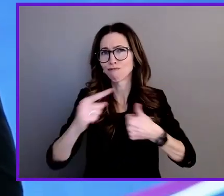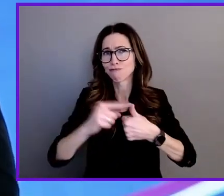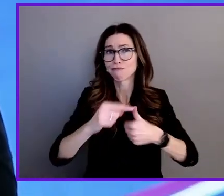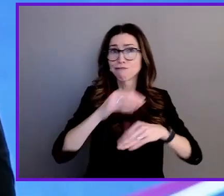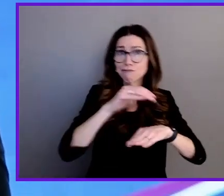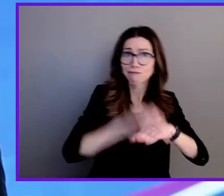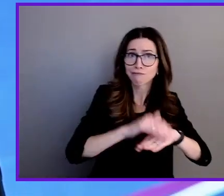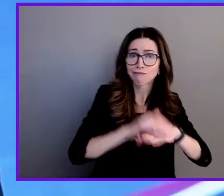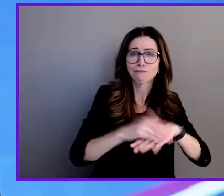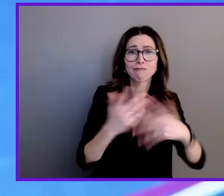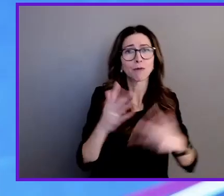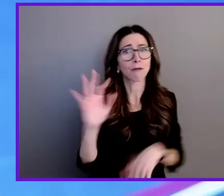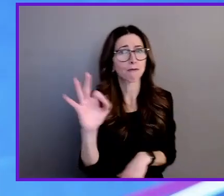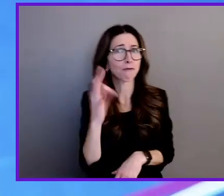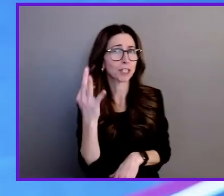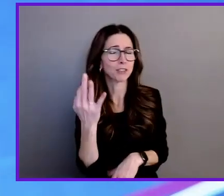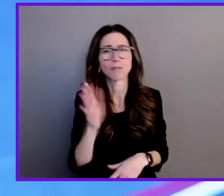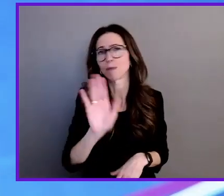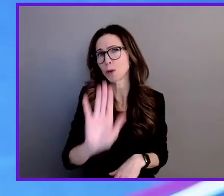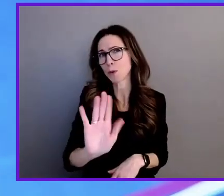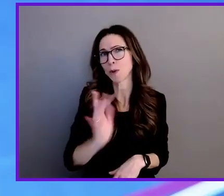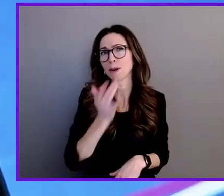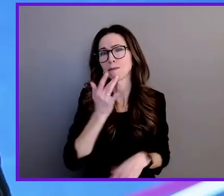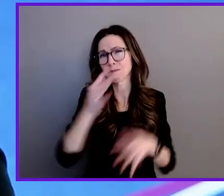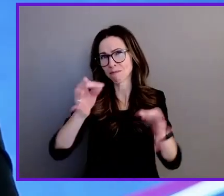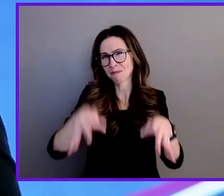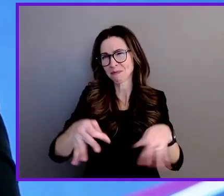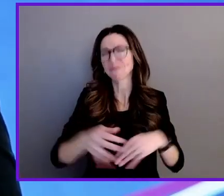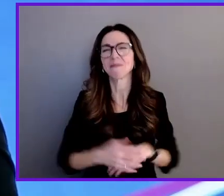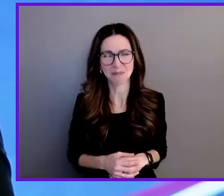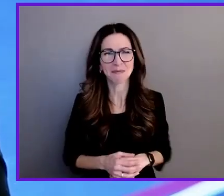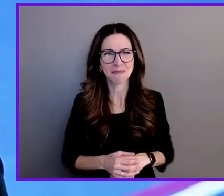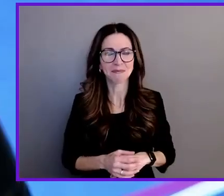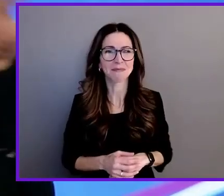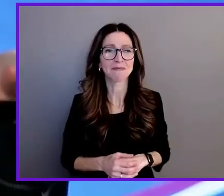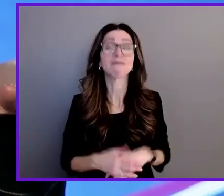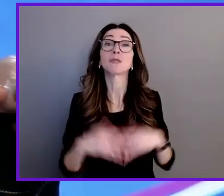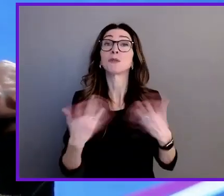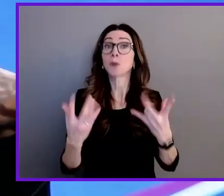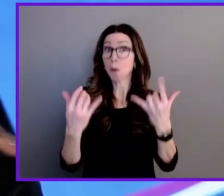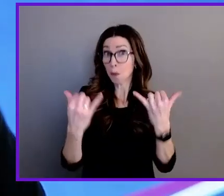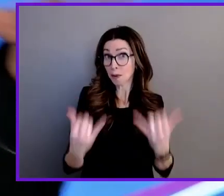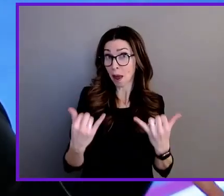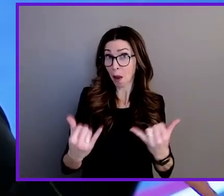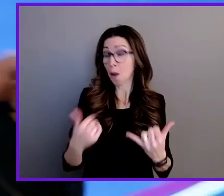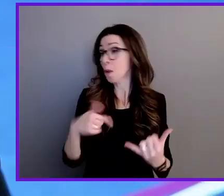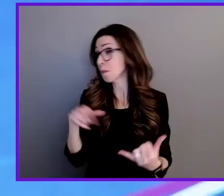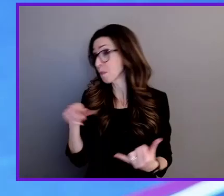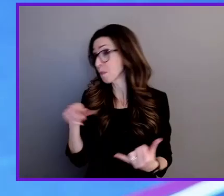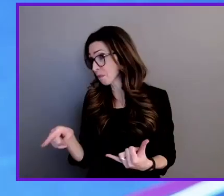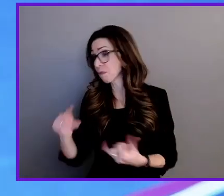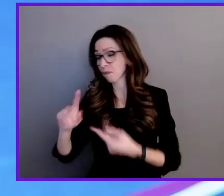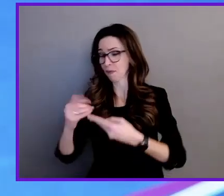So, to get us started, I’m going to start with two questions that we received and then we’ll move to the questions here in the room.